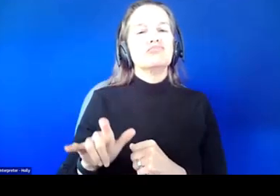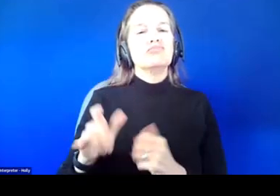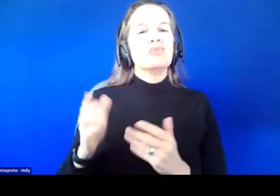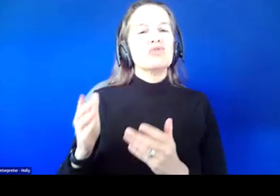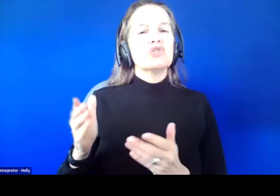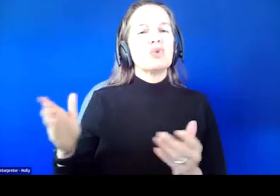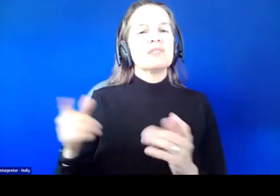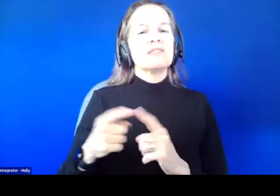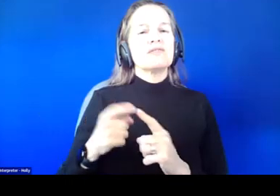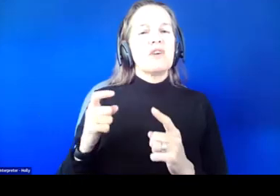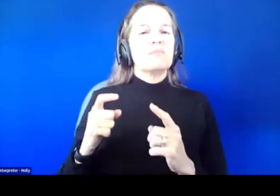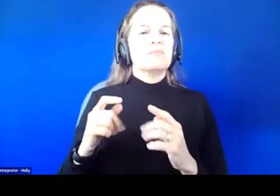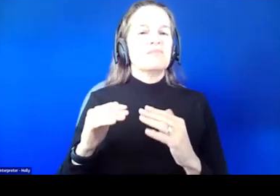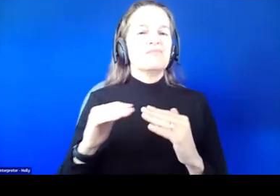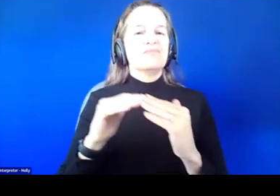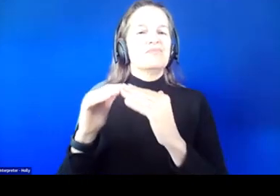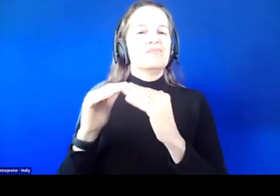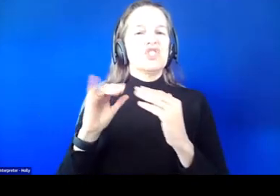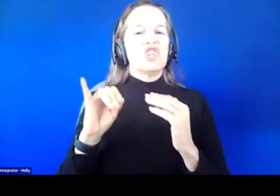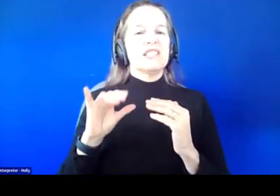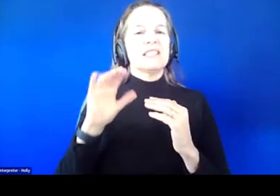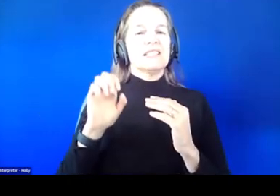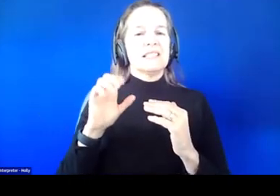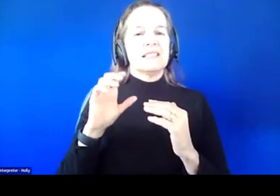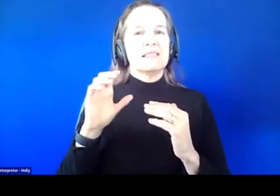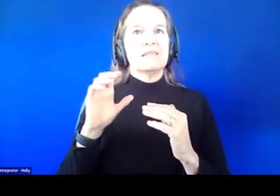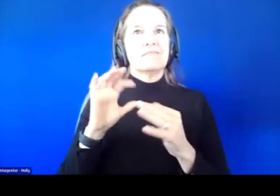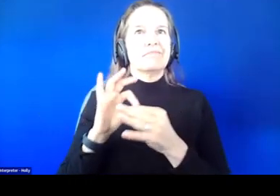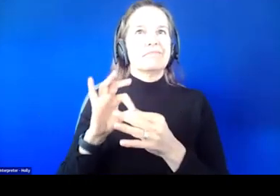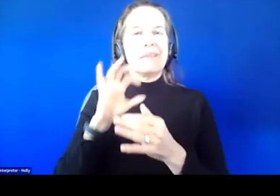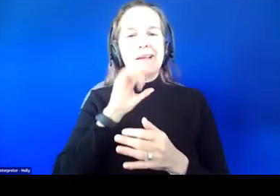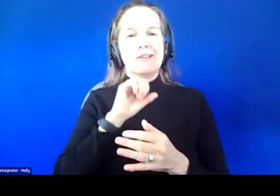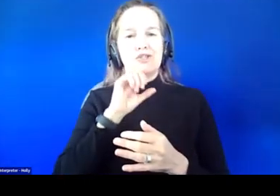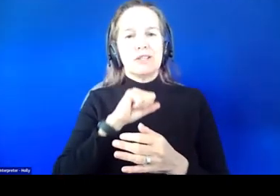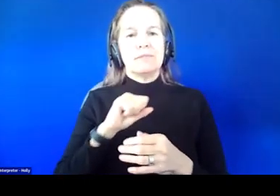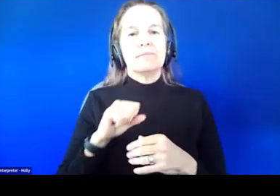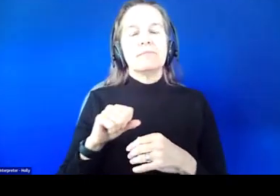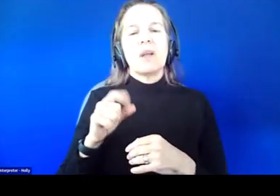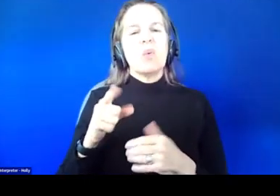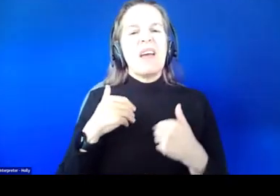Aging. We have a fact sheet handout that